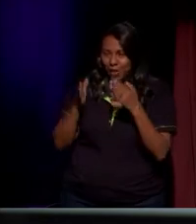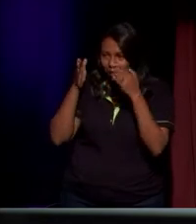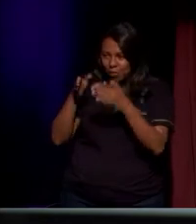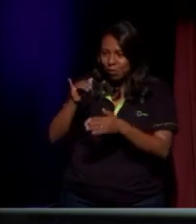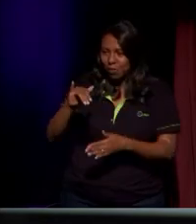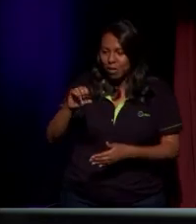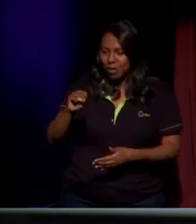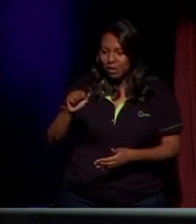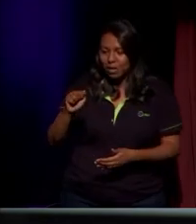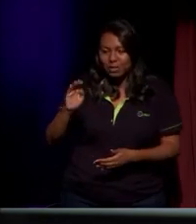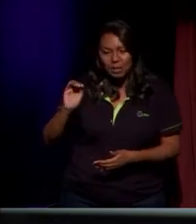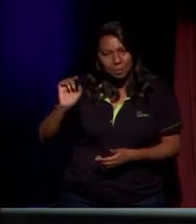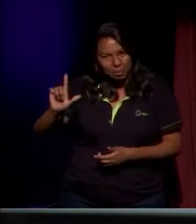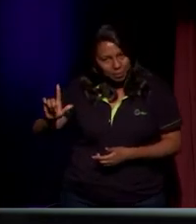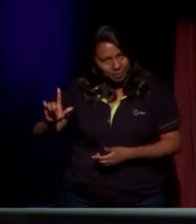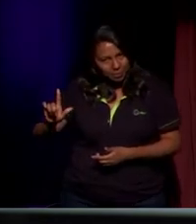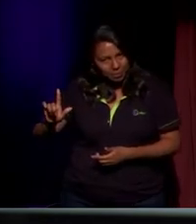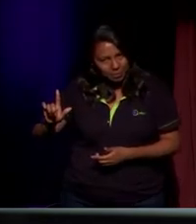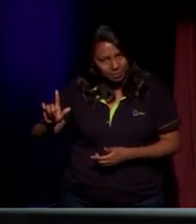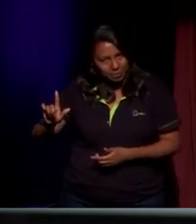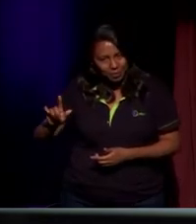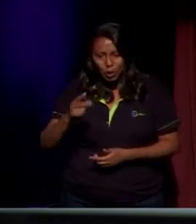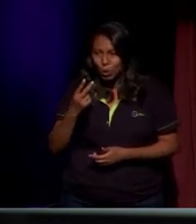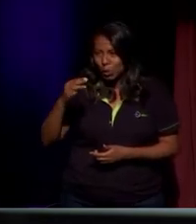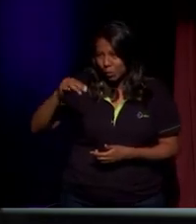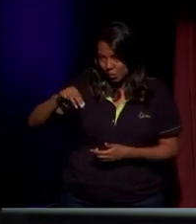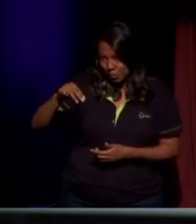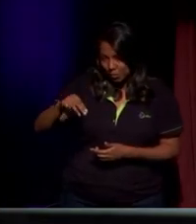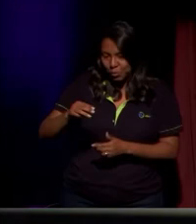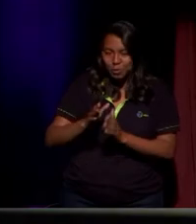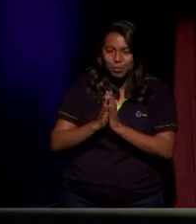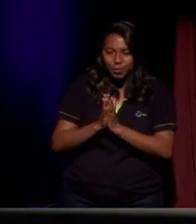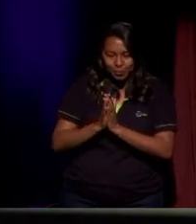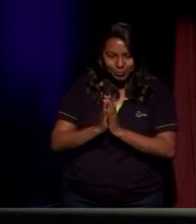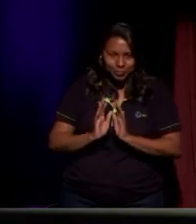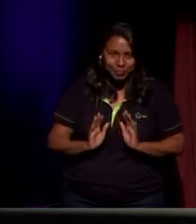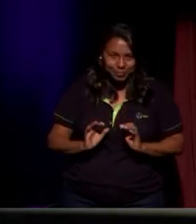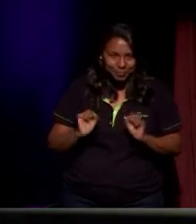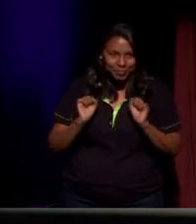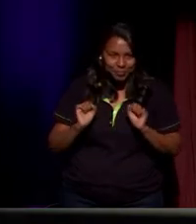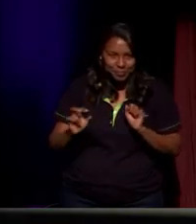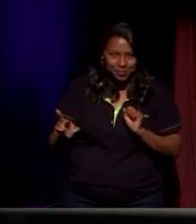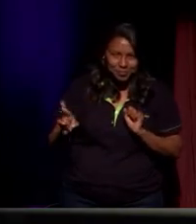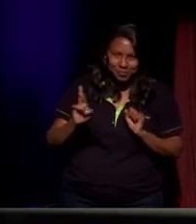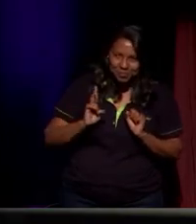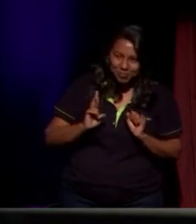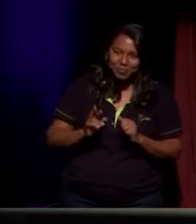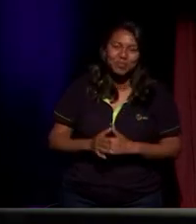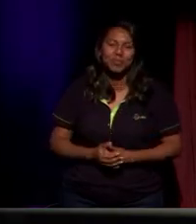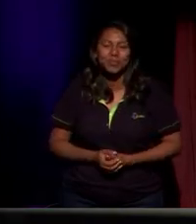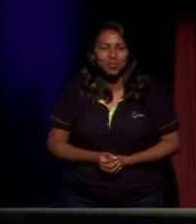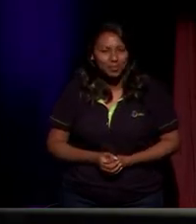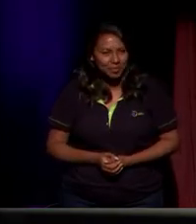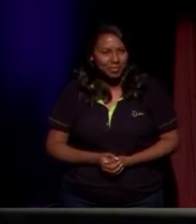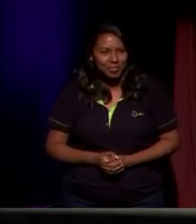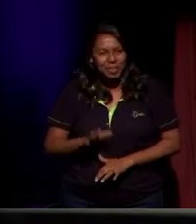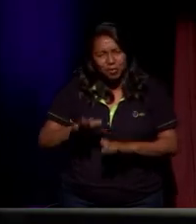in his final speech, two minutes, two minutes, because they are things that you have already approached,